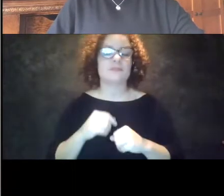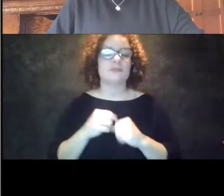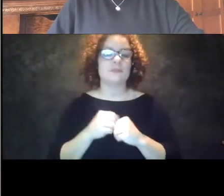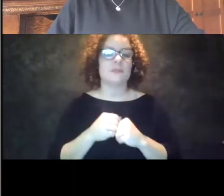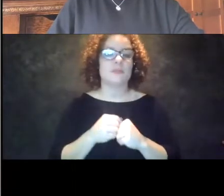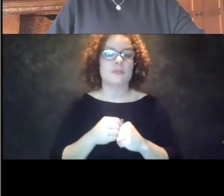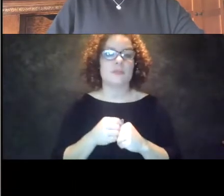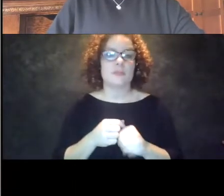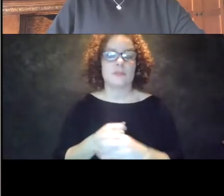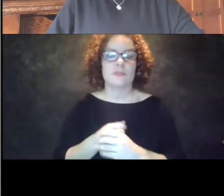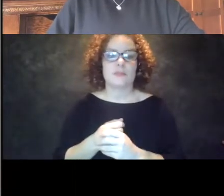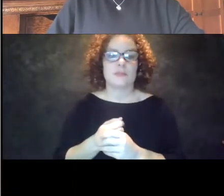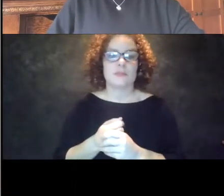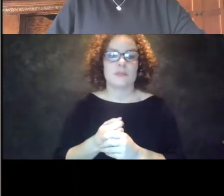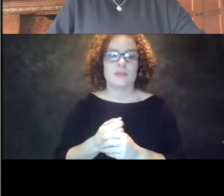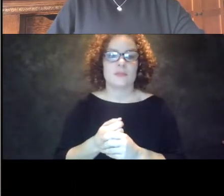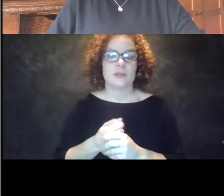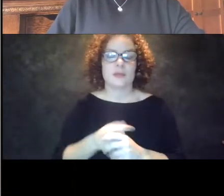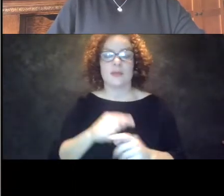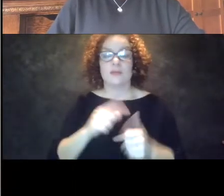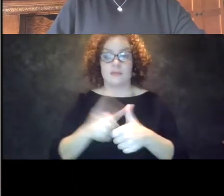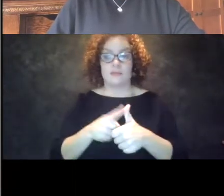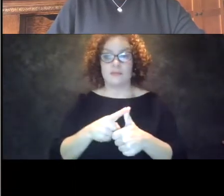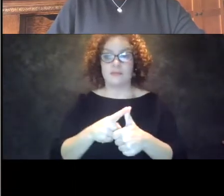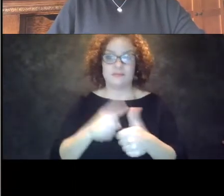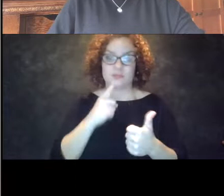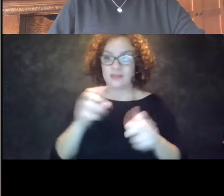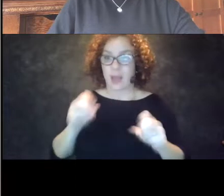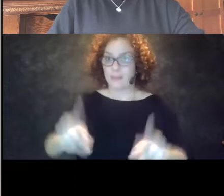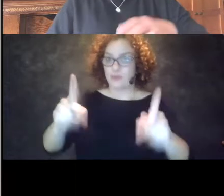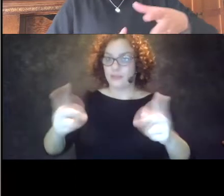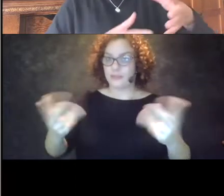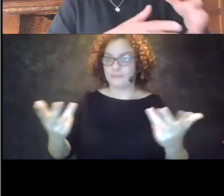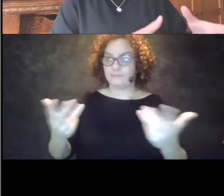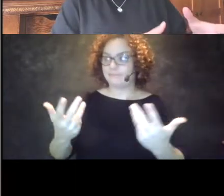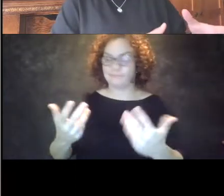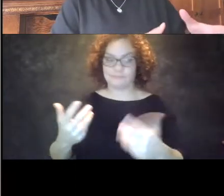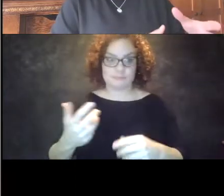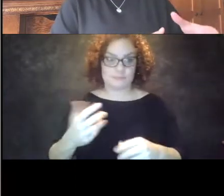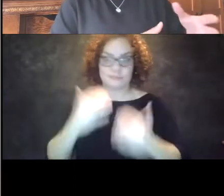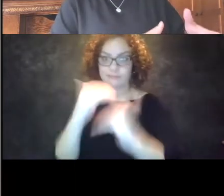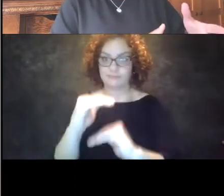Julie Maier: So first is just limited opportunities. If kids are in segregated programs or segregated